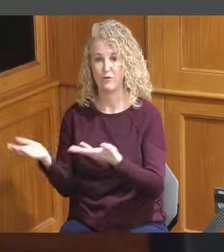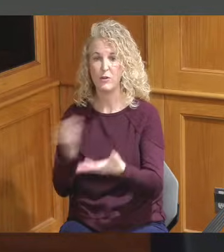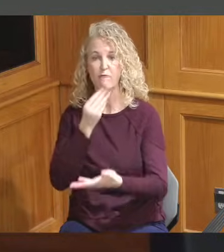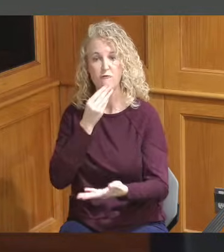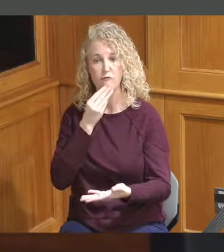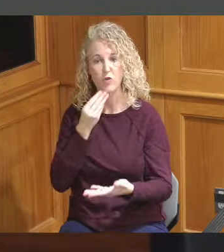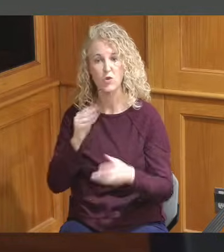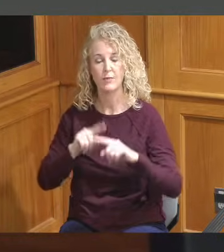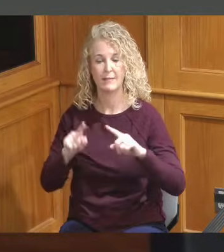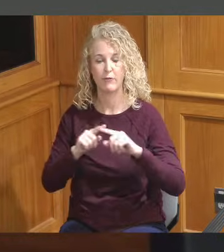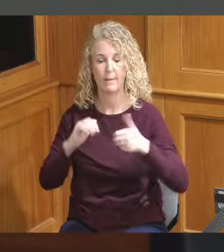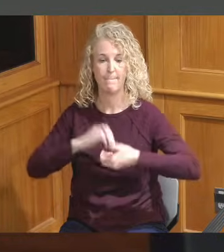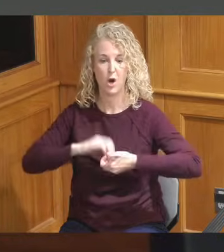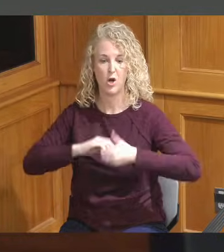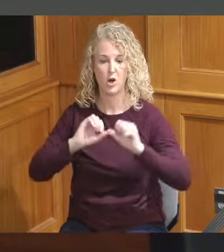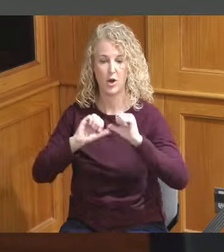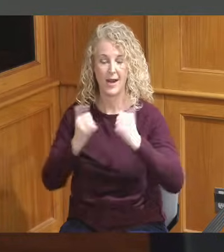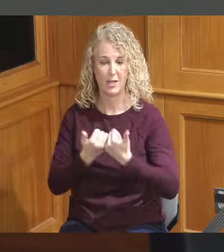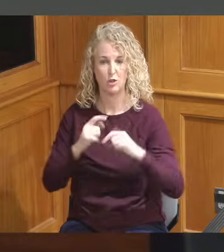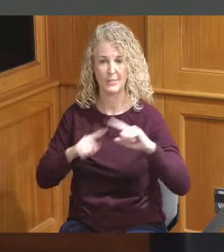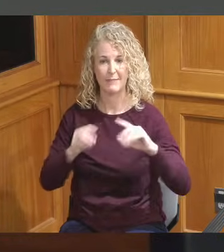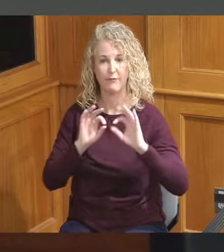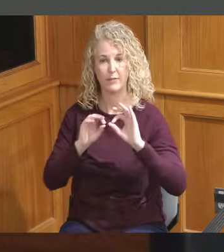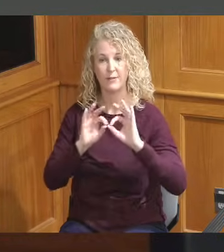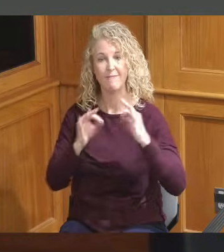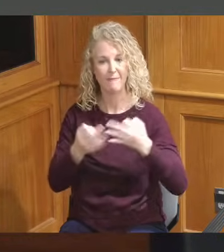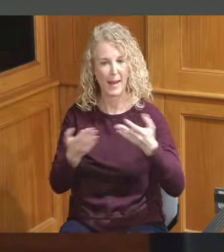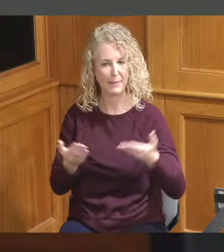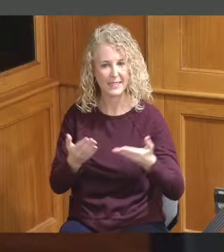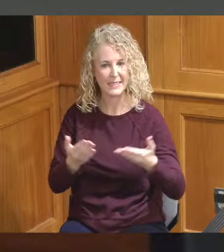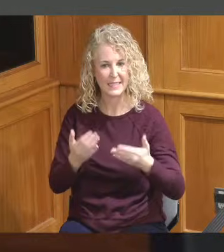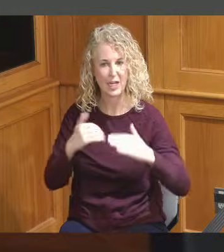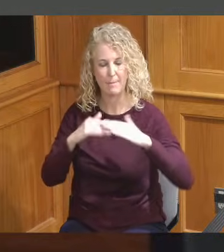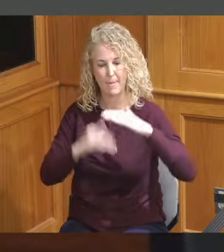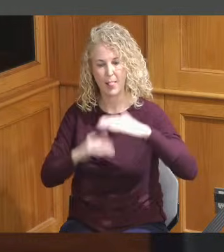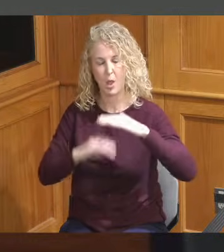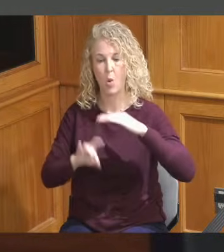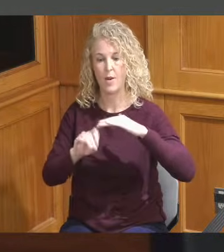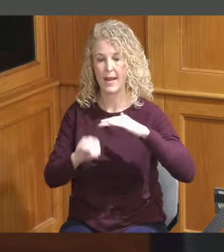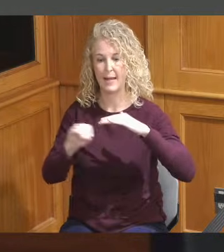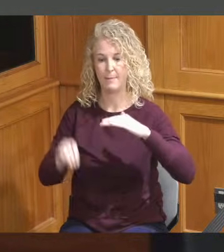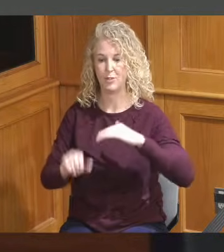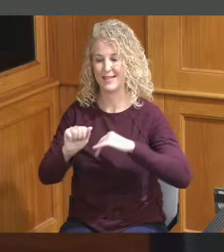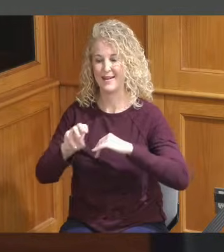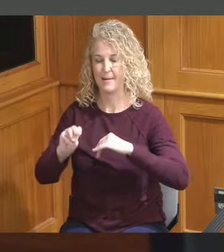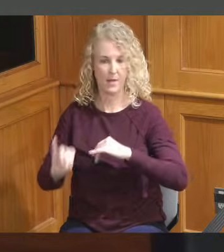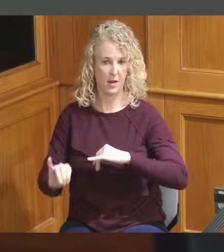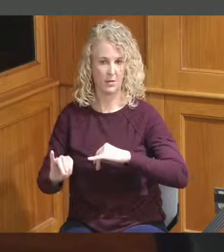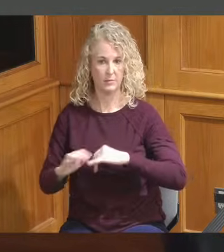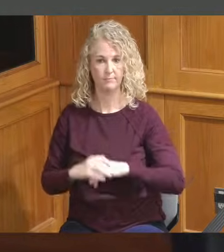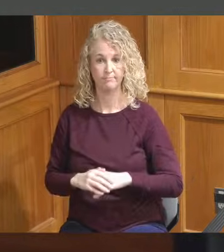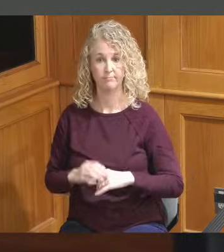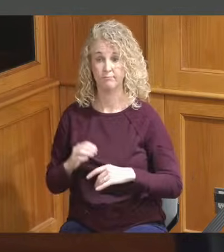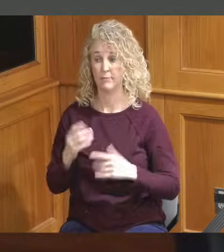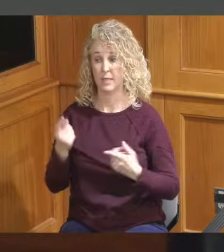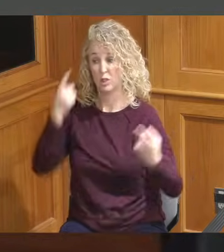agencies to households in the county at or below 80% AMI. this is an agreement through